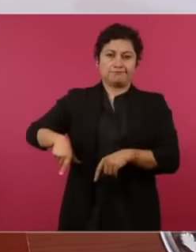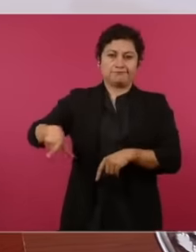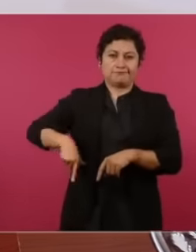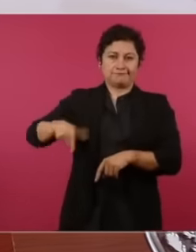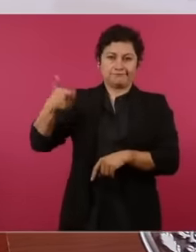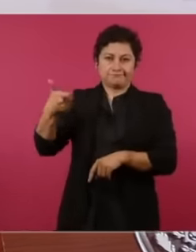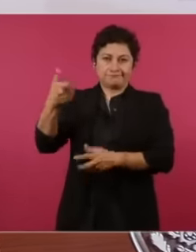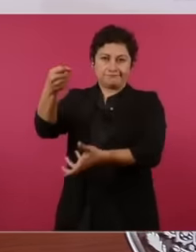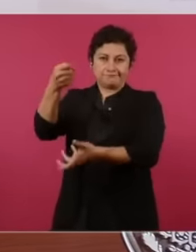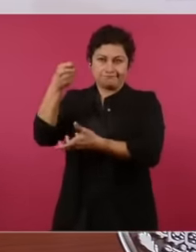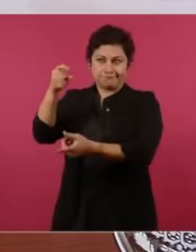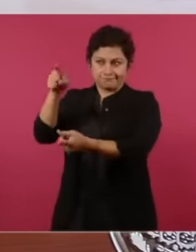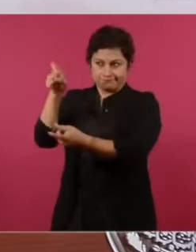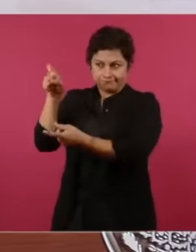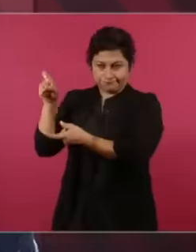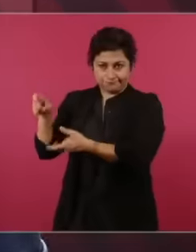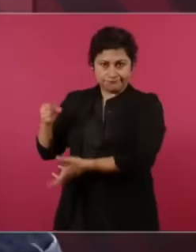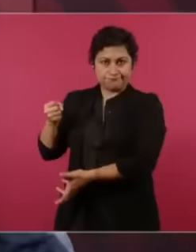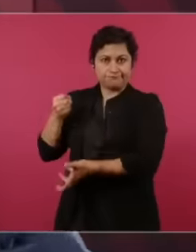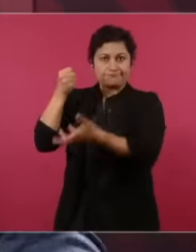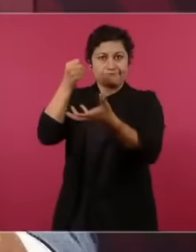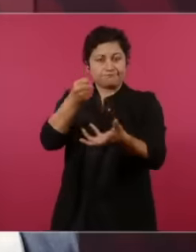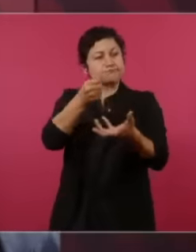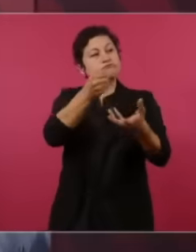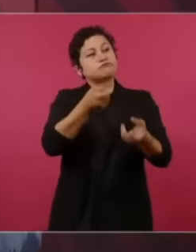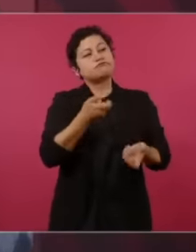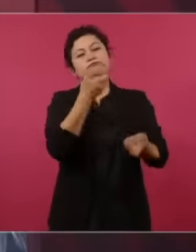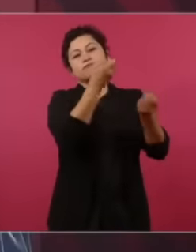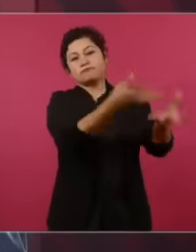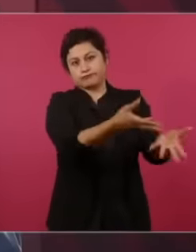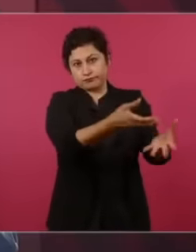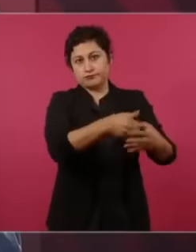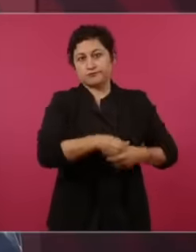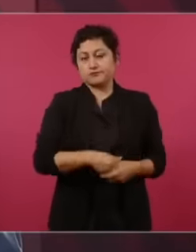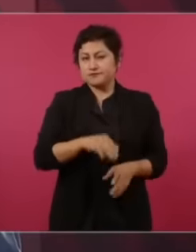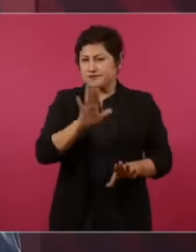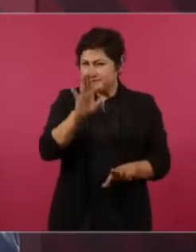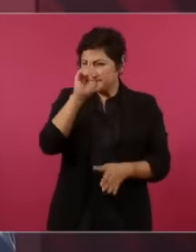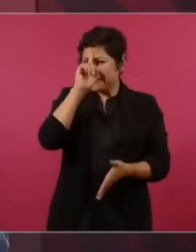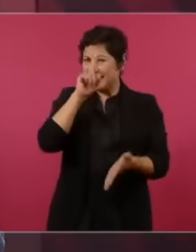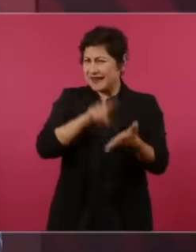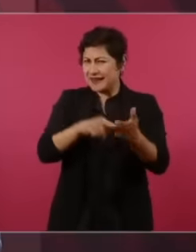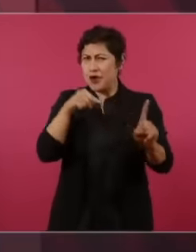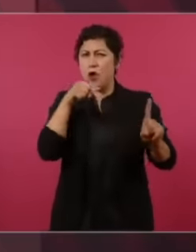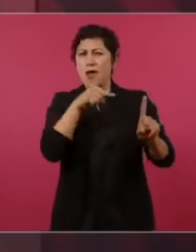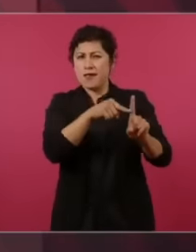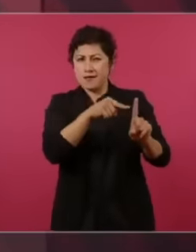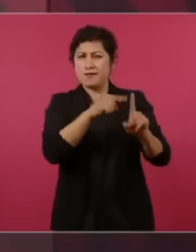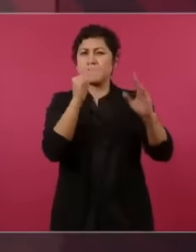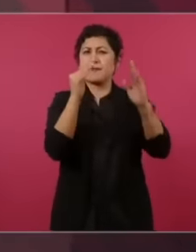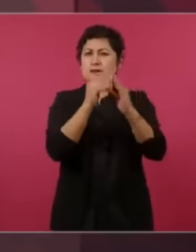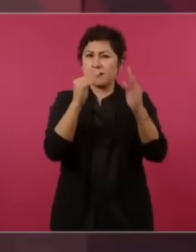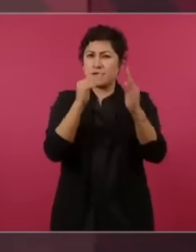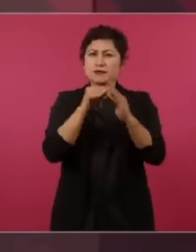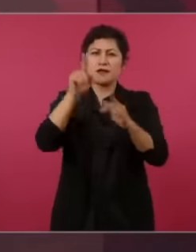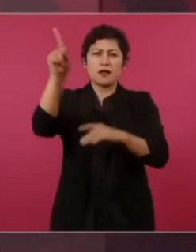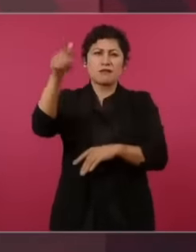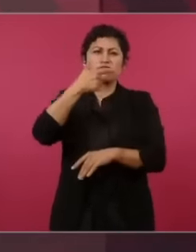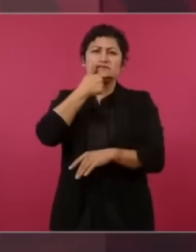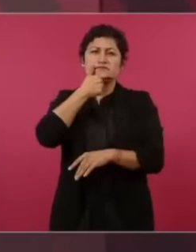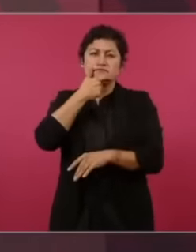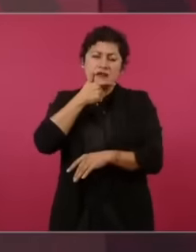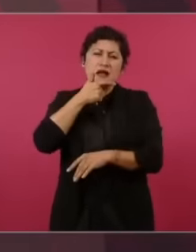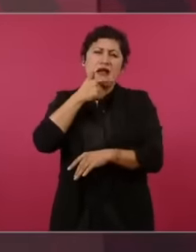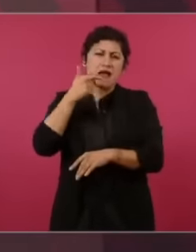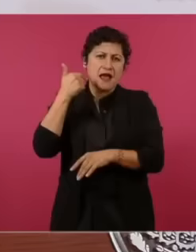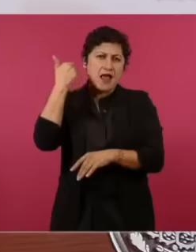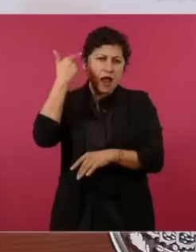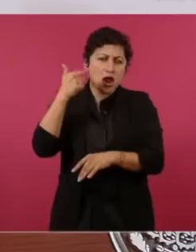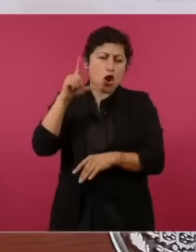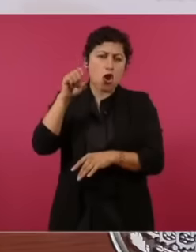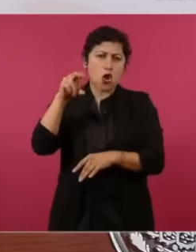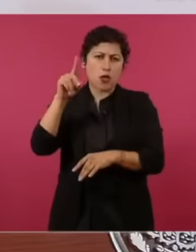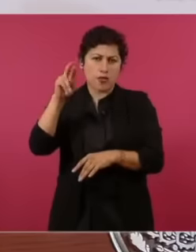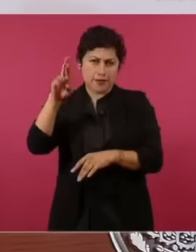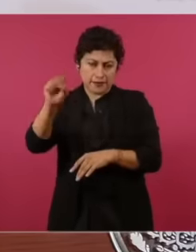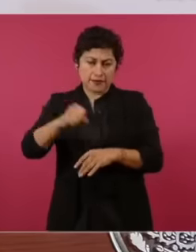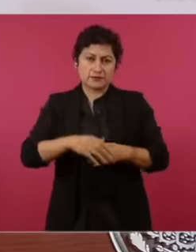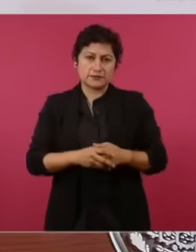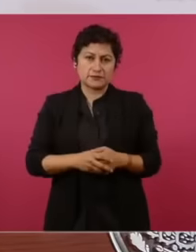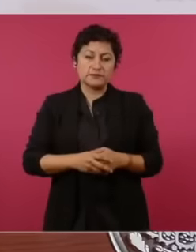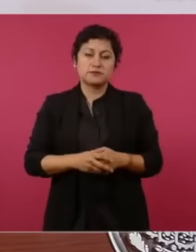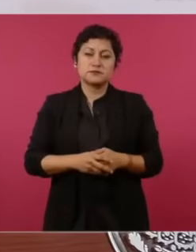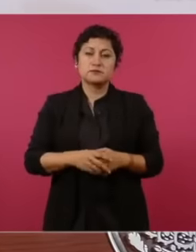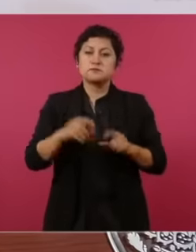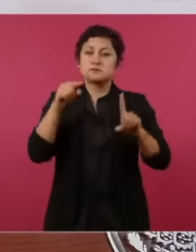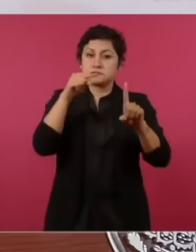has a house in London and from there talk on the phone with the teacher,